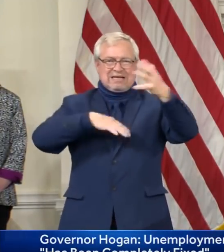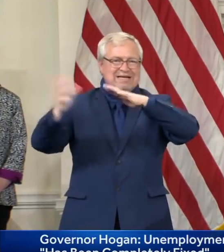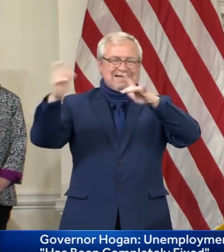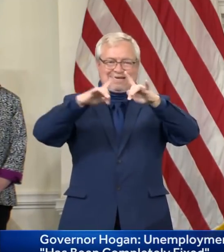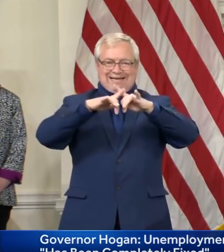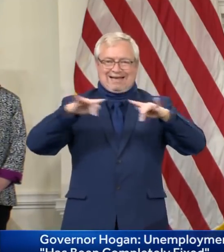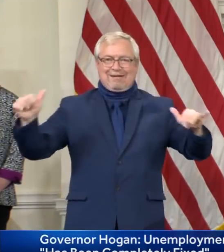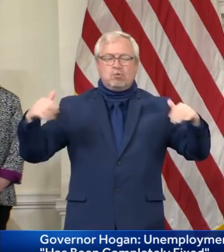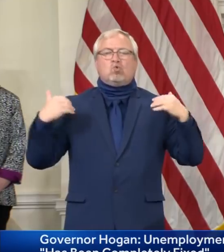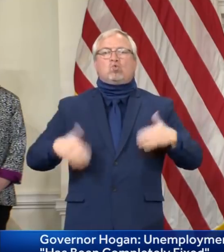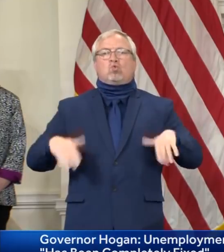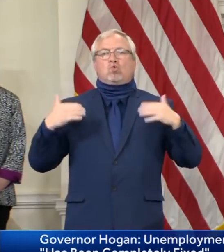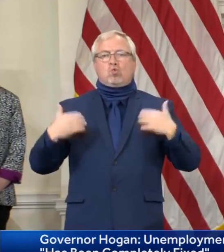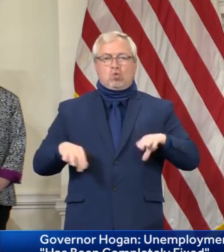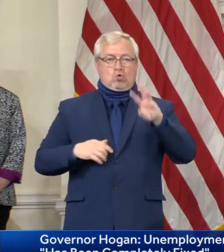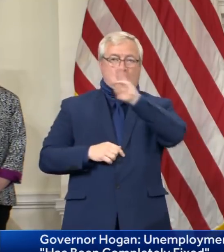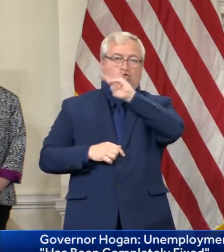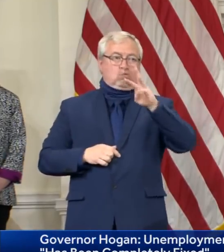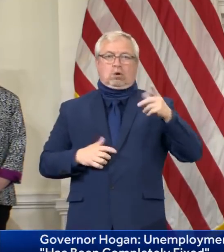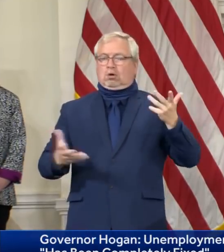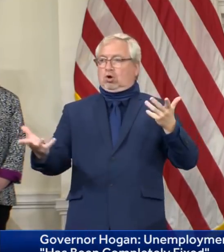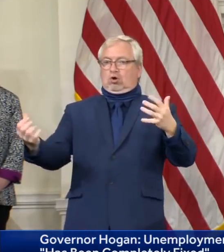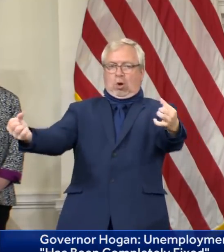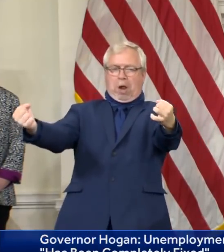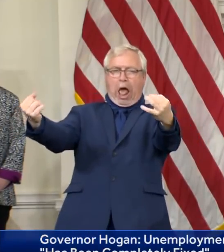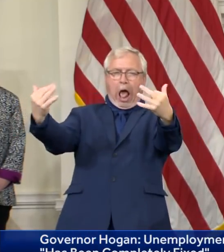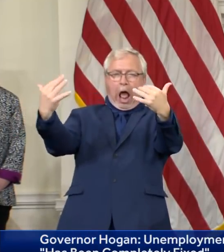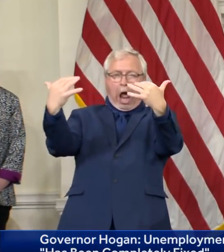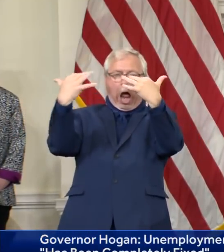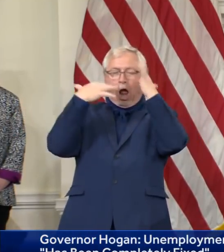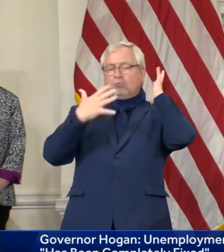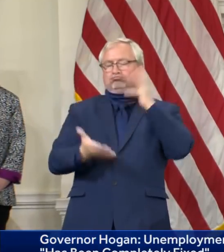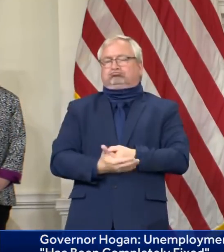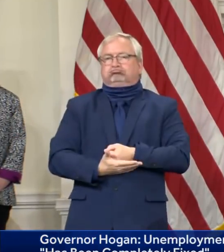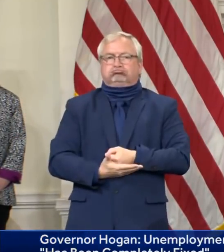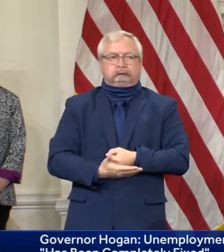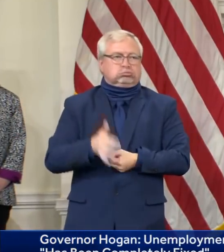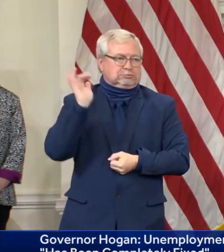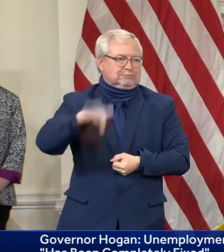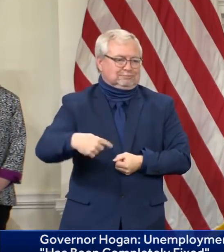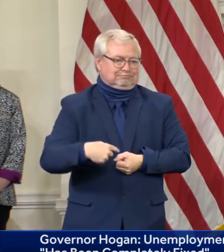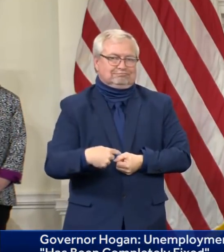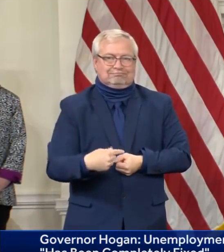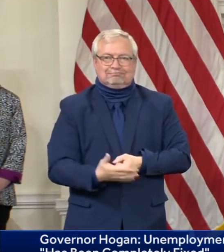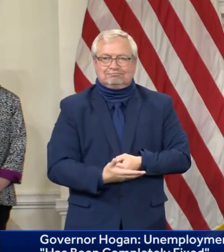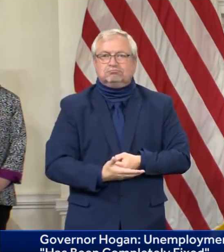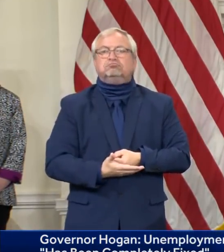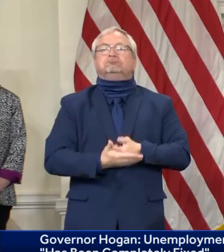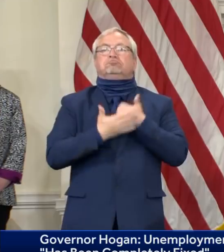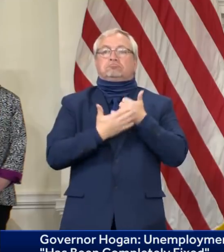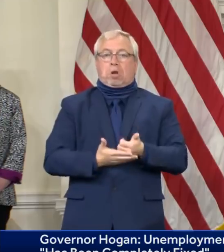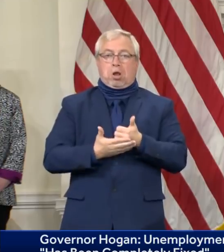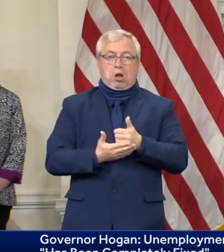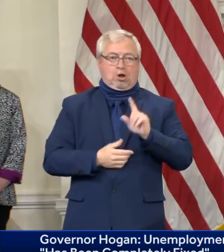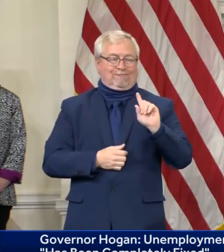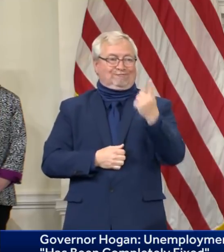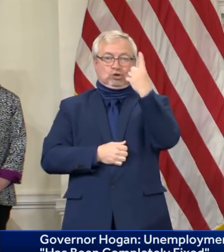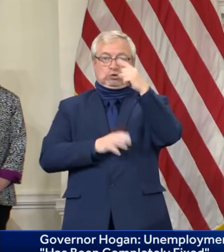HUNDREDS OF THOUSANDS OF PEOPLE WERE TRYING TO FILE AT THE SAME TIME. THERE WAS NO SITE CAPABLE OF HANDLING IT.